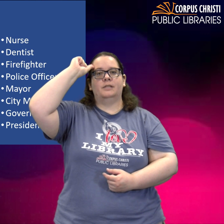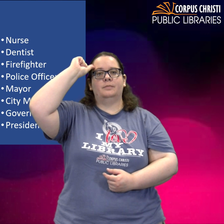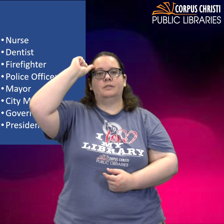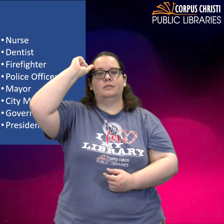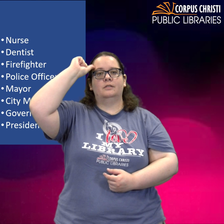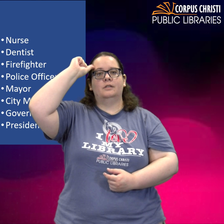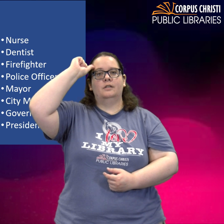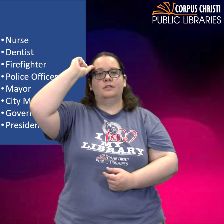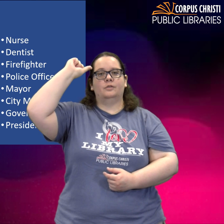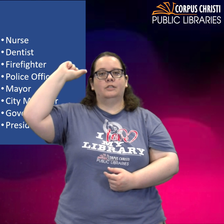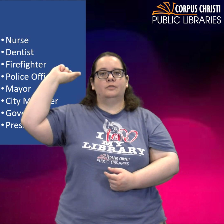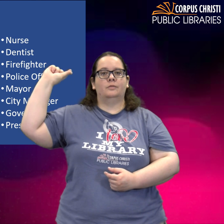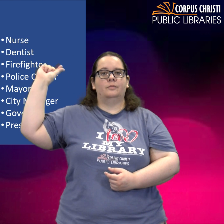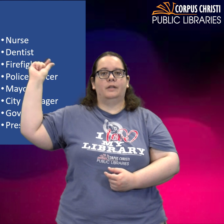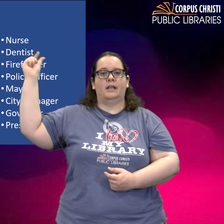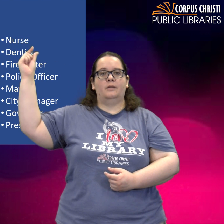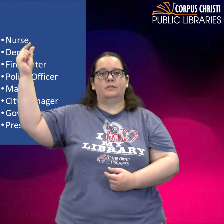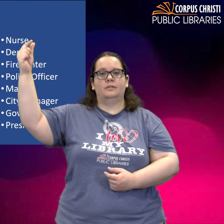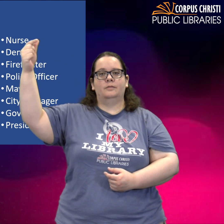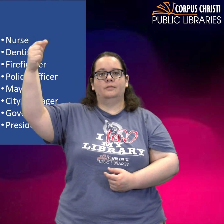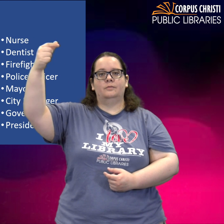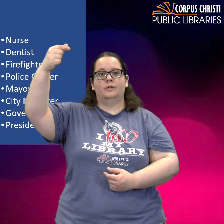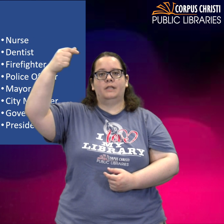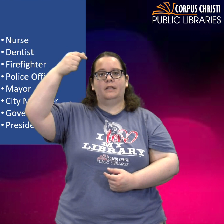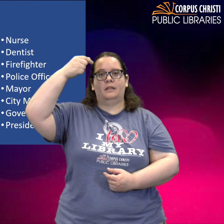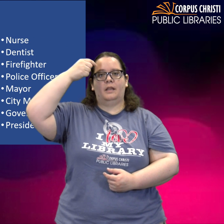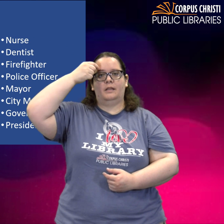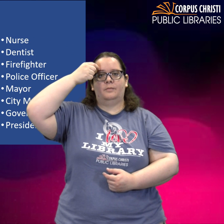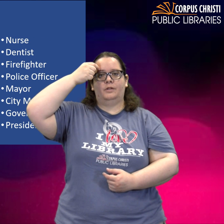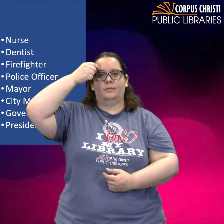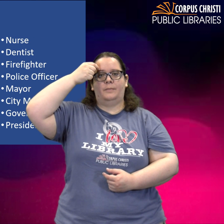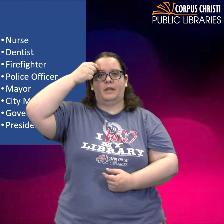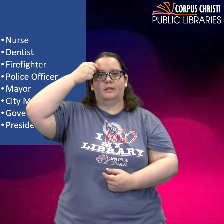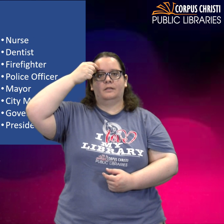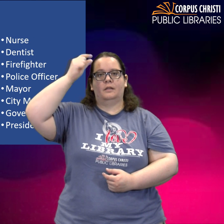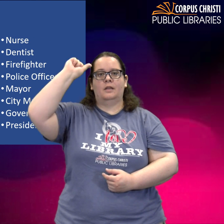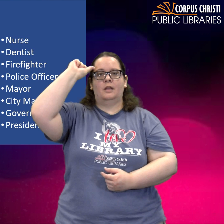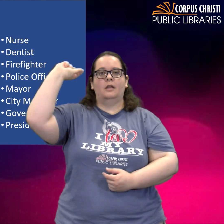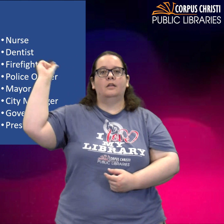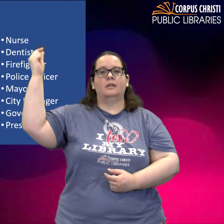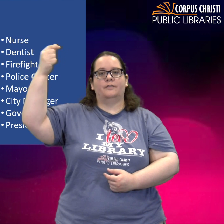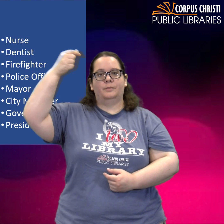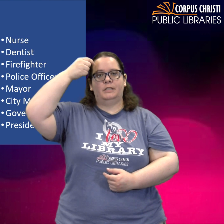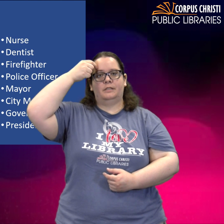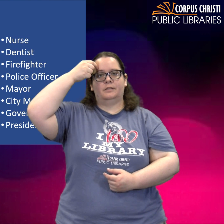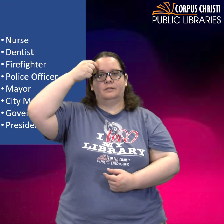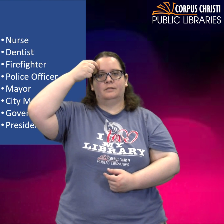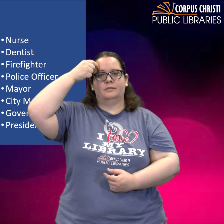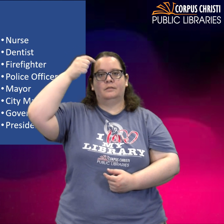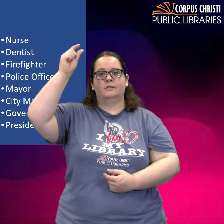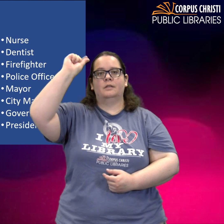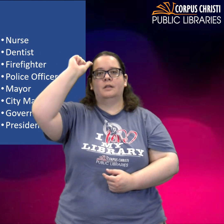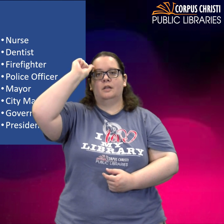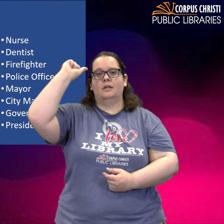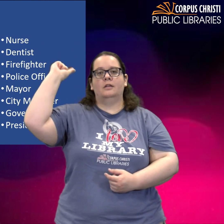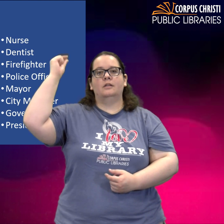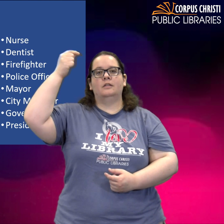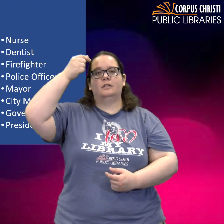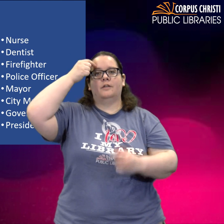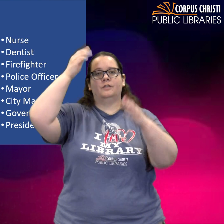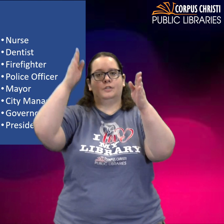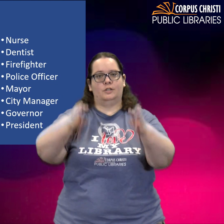temple, and you're going to bring it out rotate it and put it right back. Government. Governor.